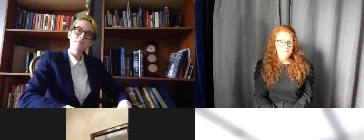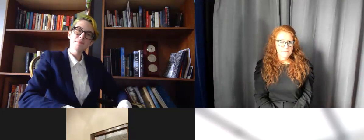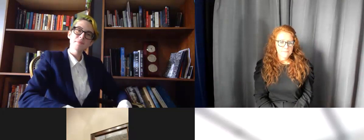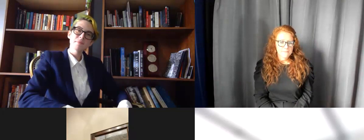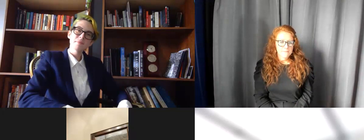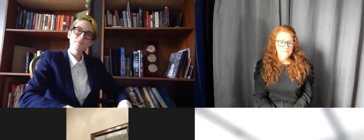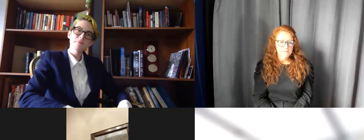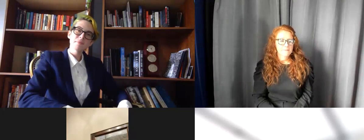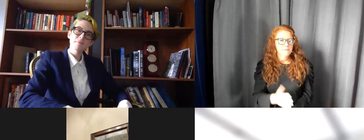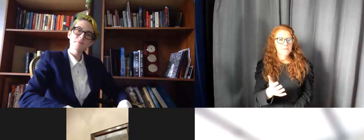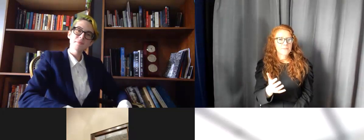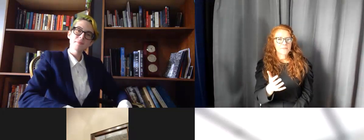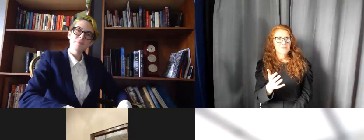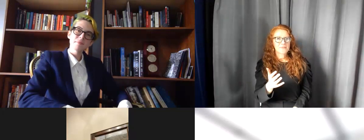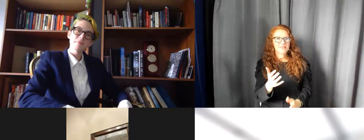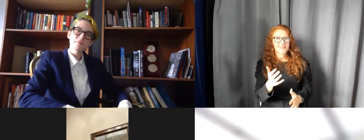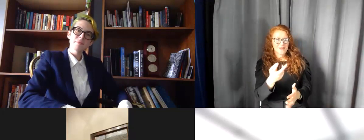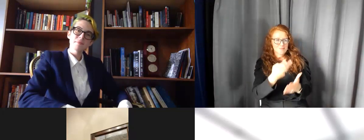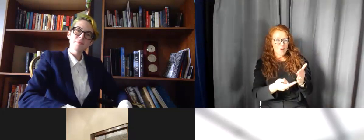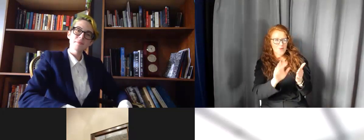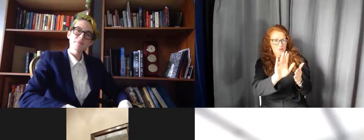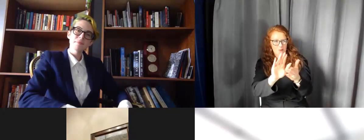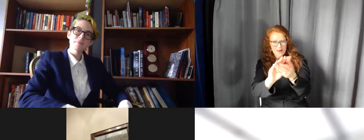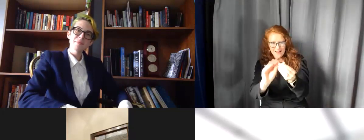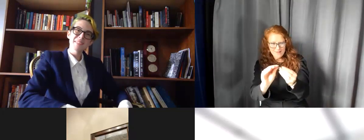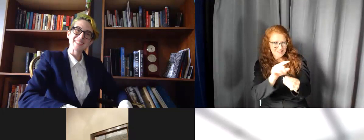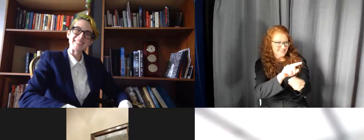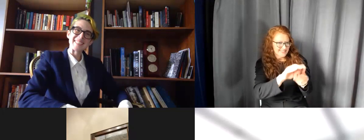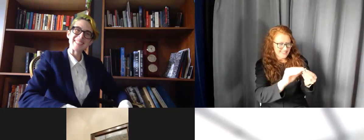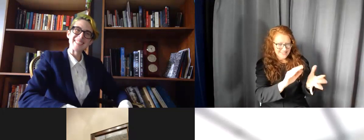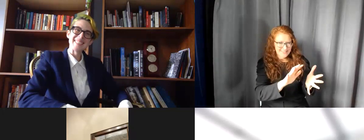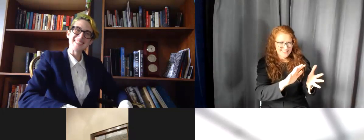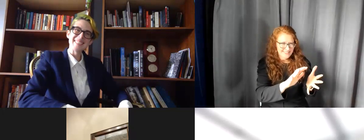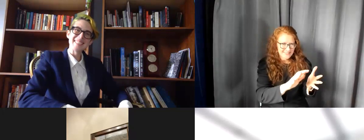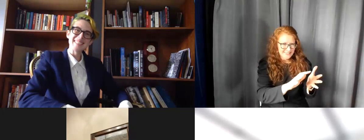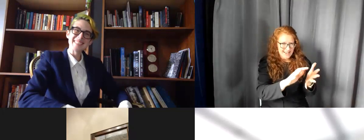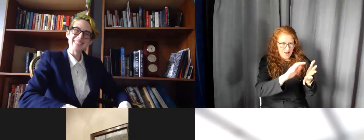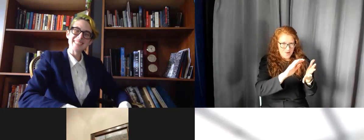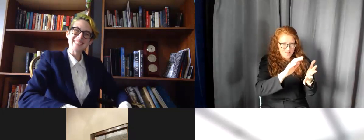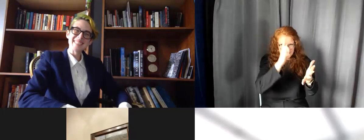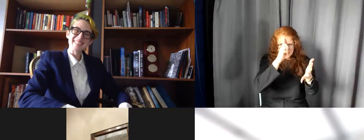Jordan Radford: just start so many other definite routes that I could go down with with what i'm thinking. But